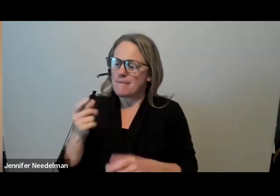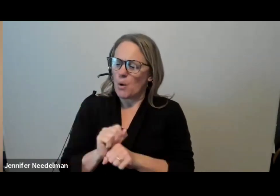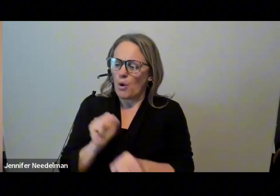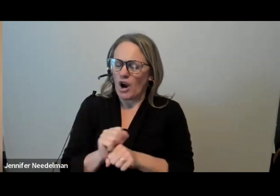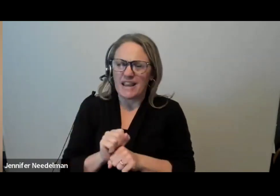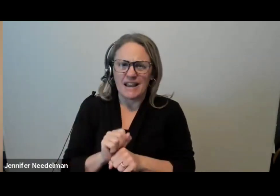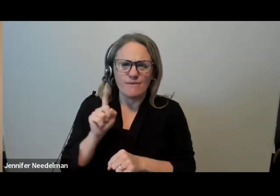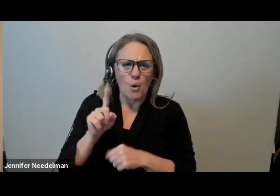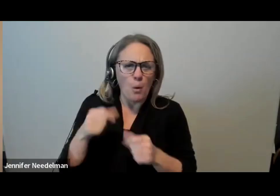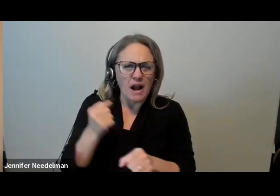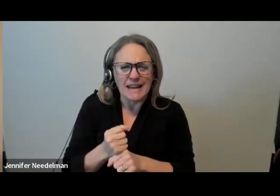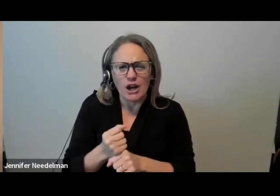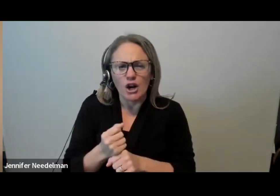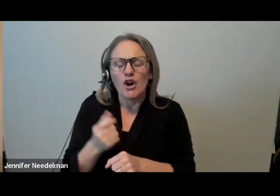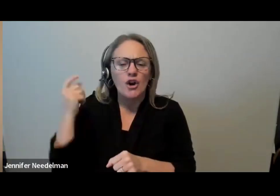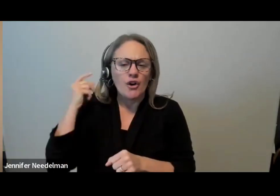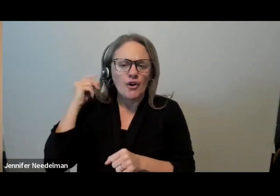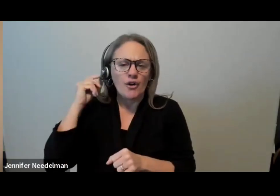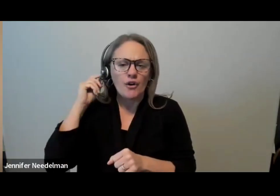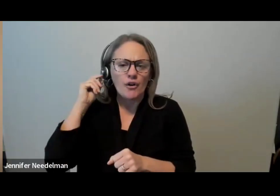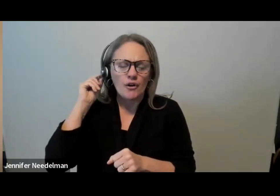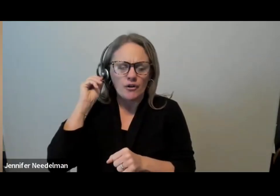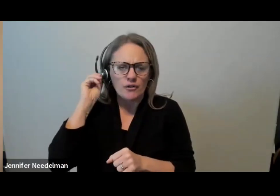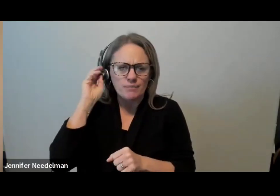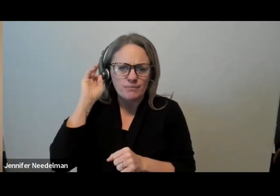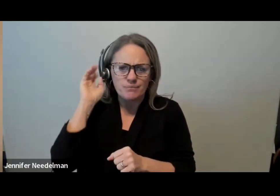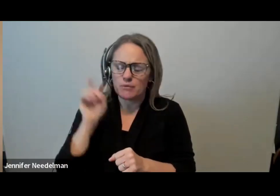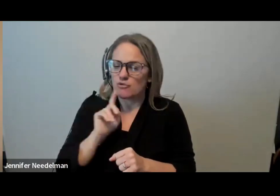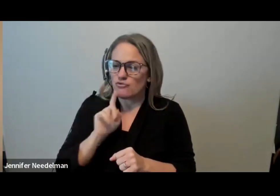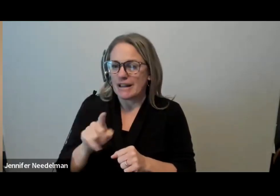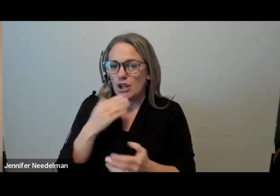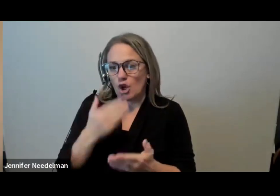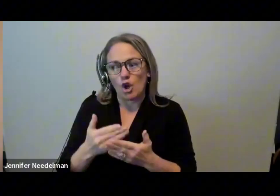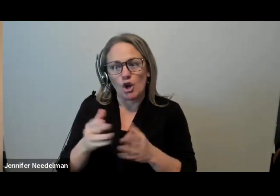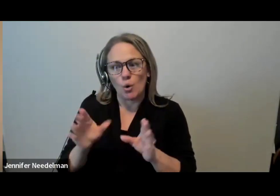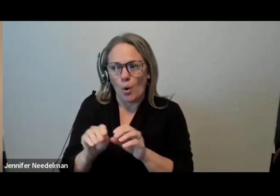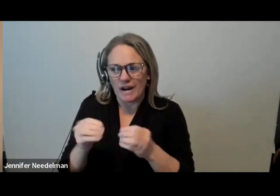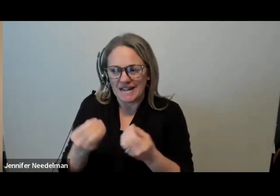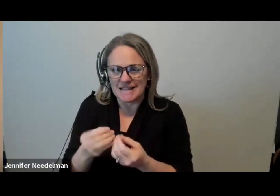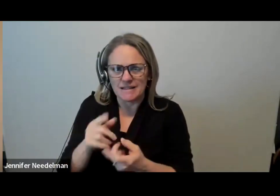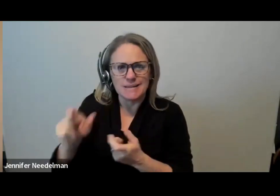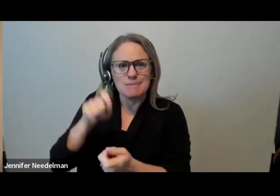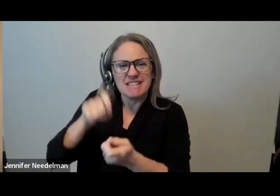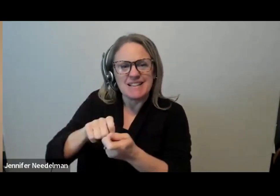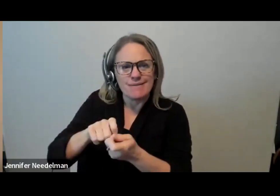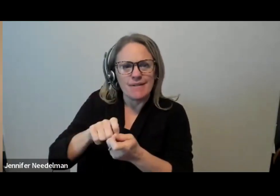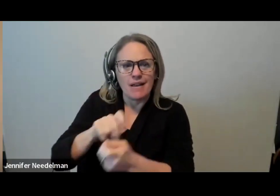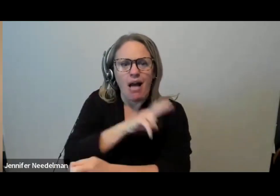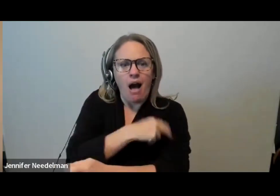and a half, with some pretty incredible organizations, specifically hospitals, clinics,